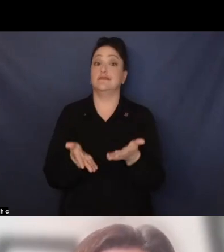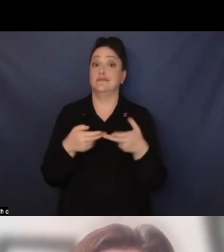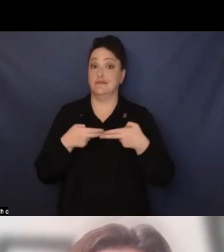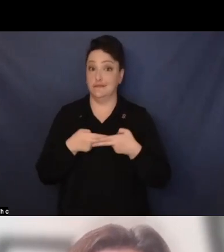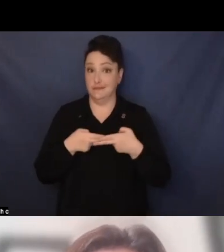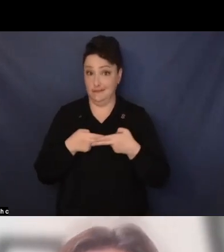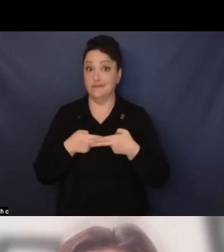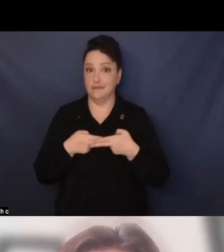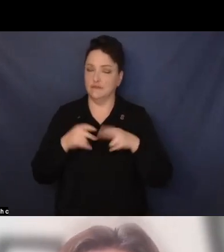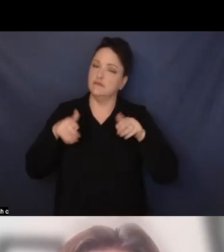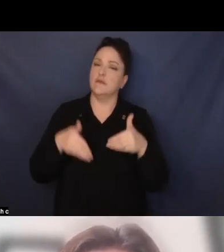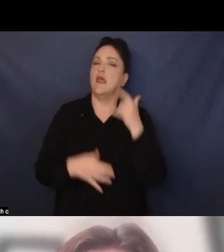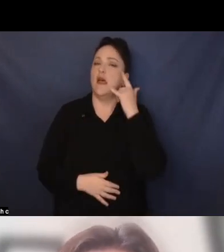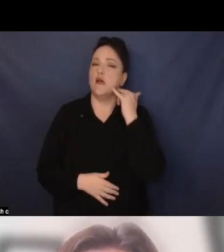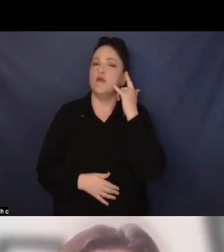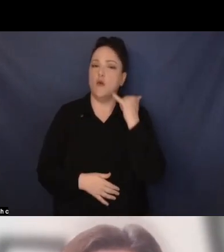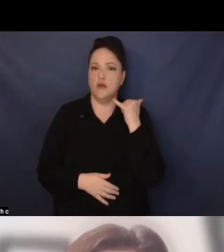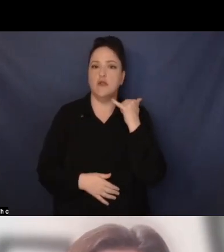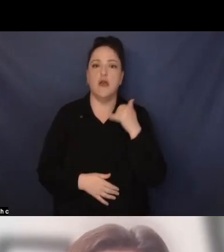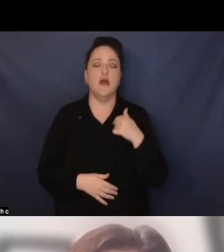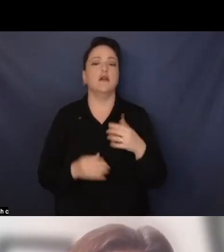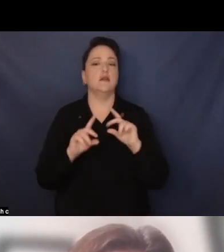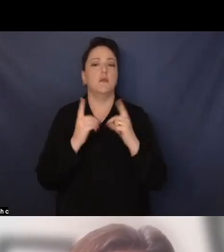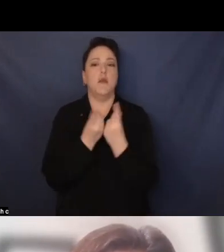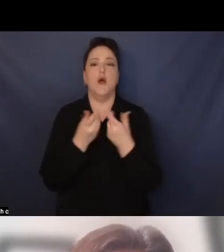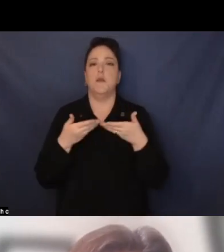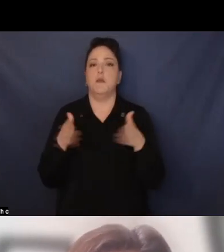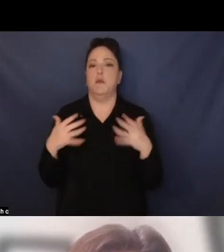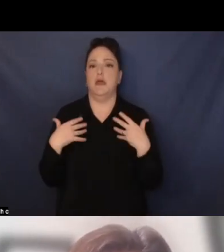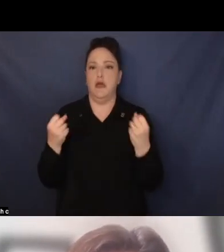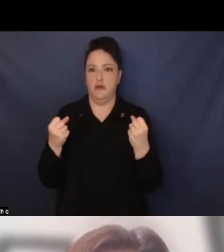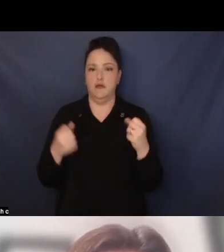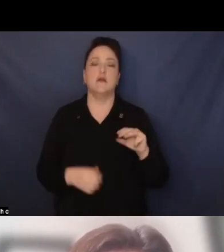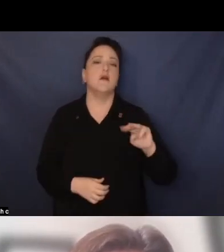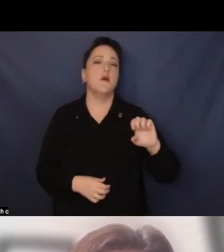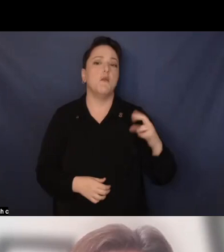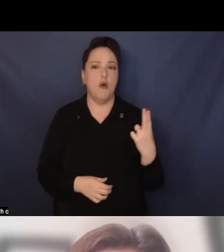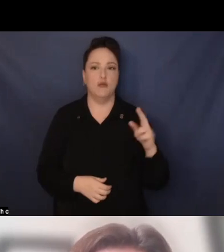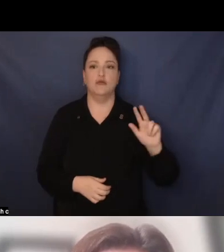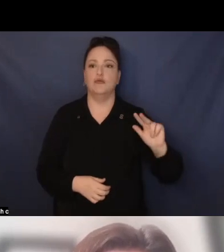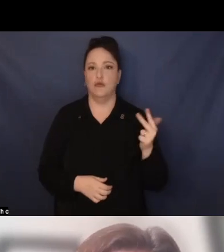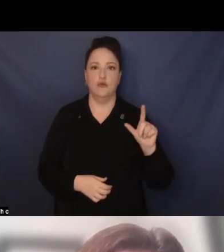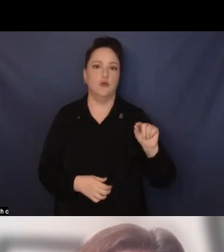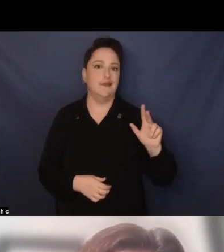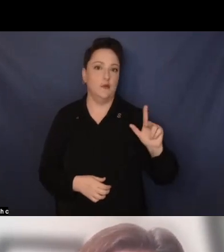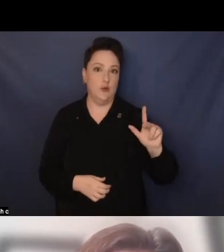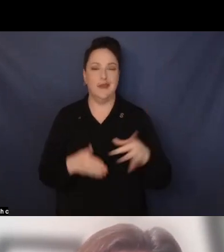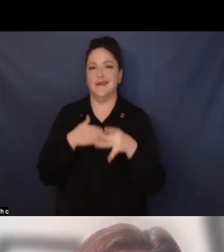California Department of Public Health March 3, 2023 guidance on masks. And there is a link you